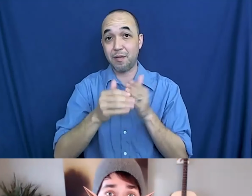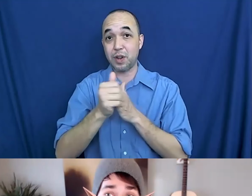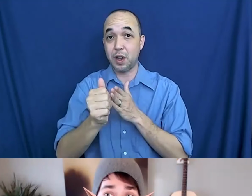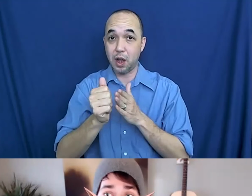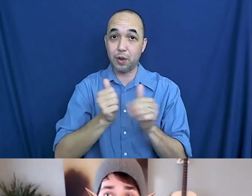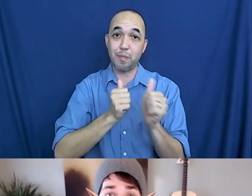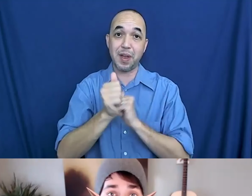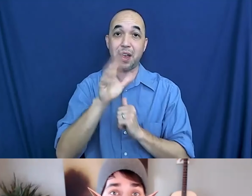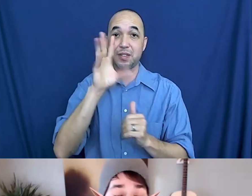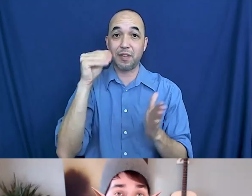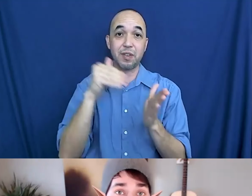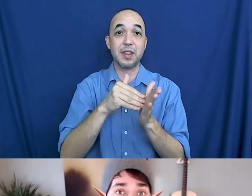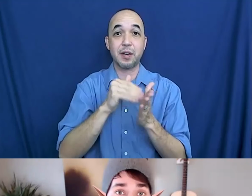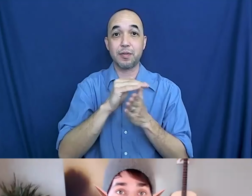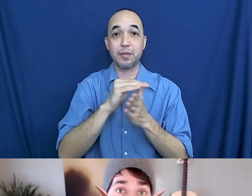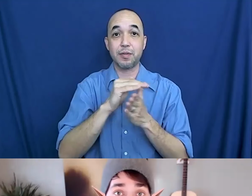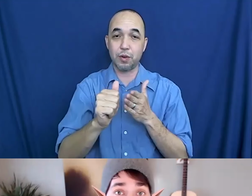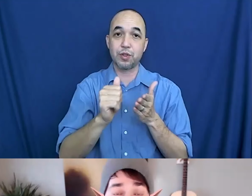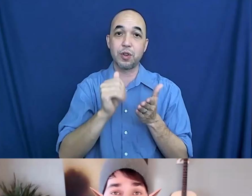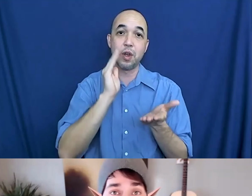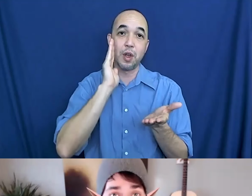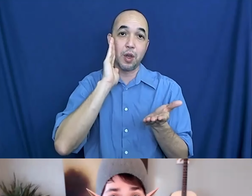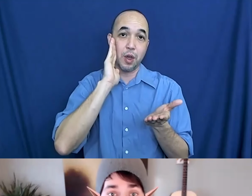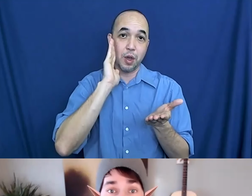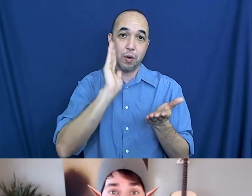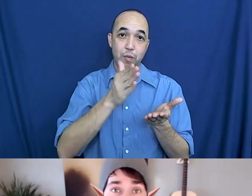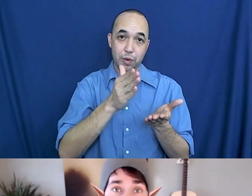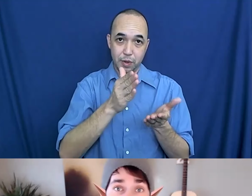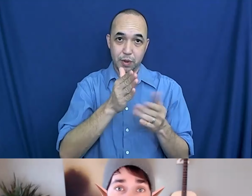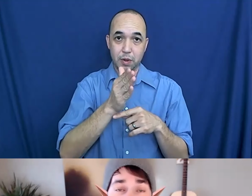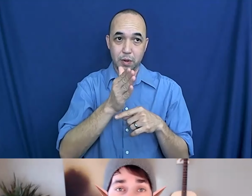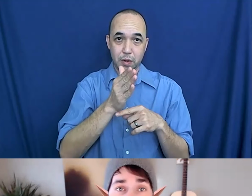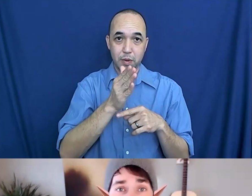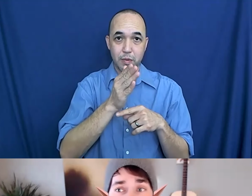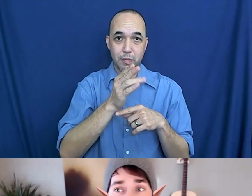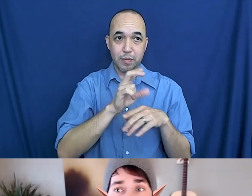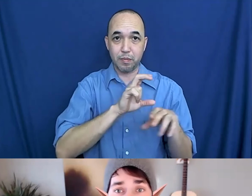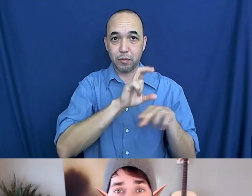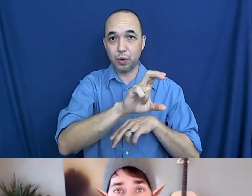$50,000 GOAL WILL GO TO SAVING A LEGACY WHICH YOU WILL HEAR